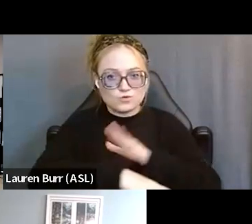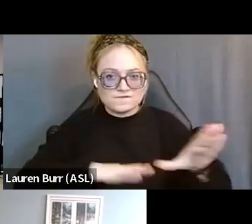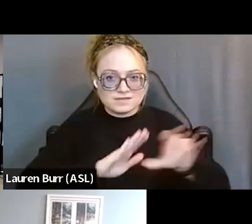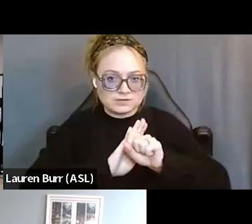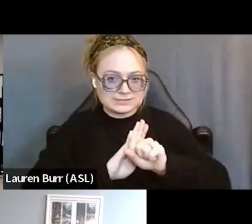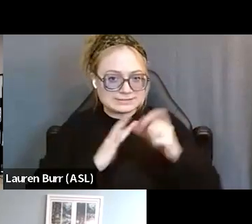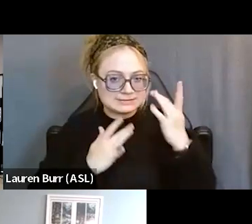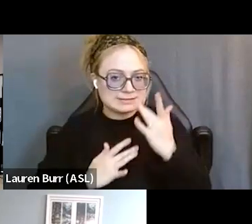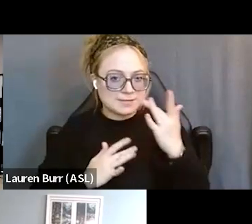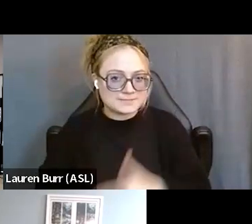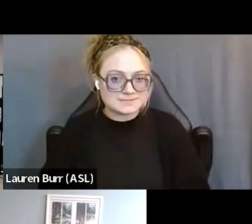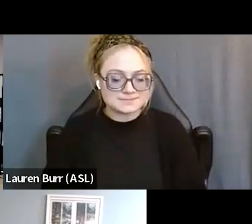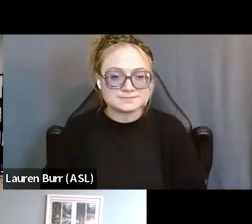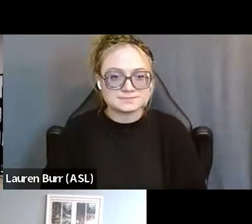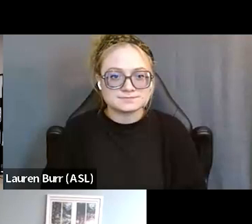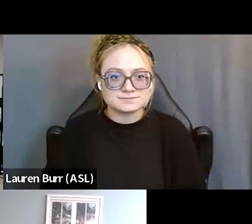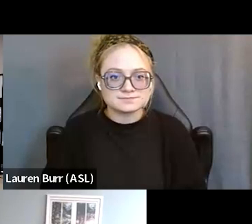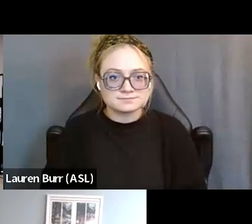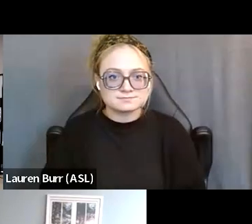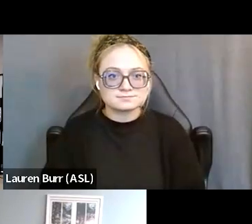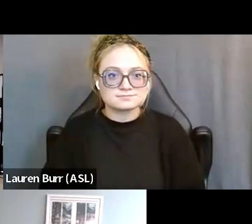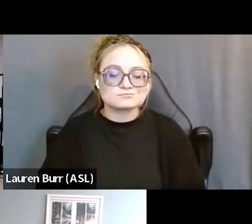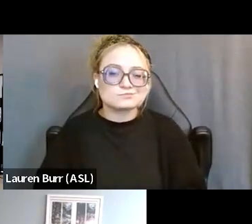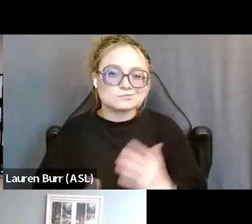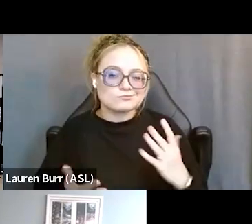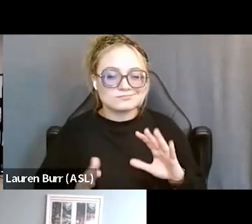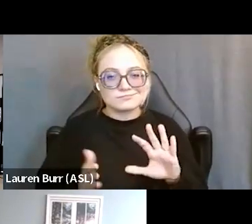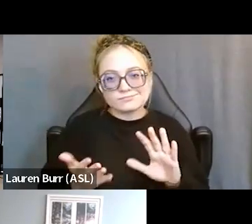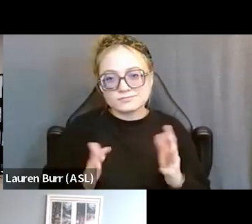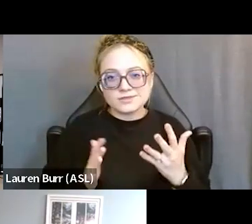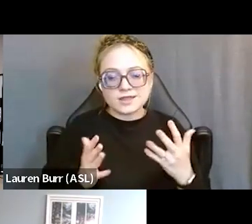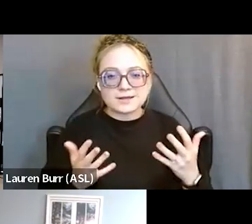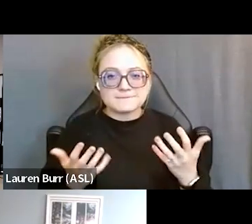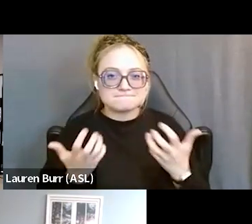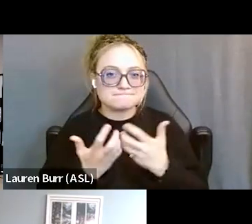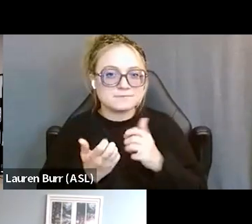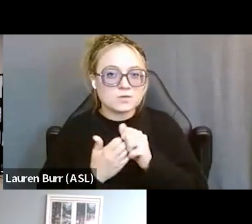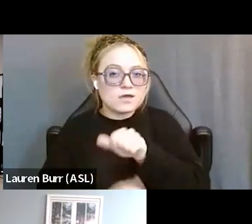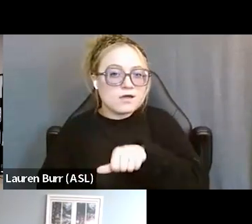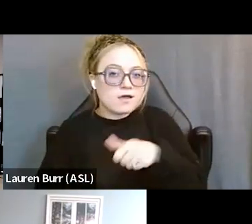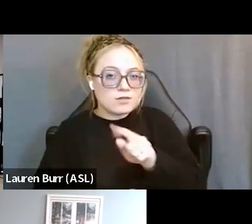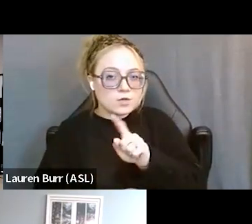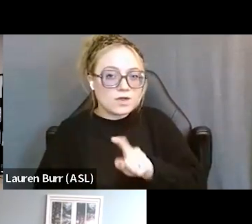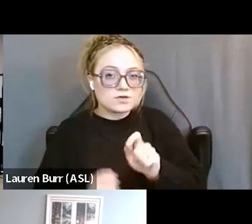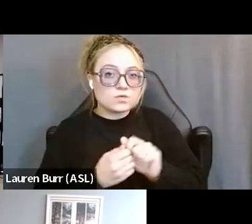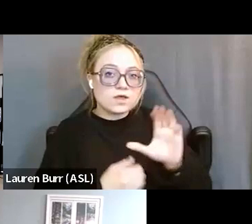And that kind of goes to the other question a little bit about core beliefs and automatic thoughts. So for those of you that are familiar